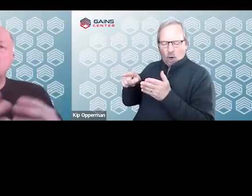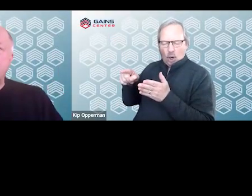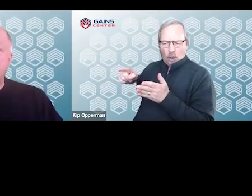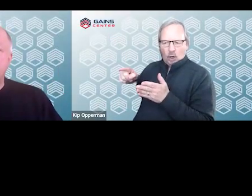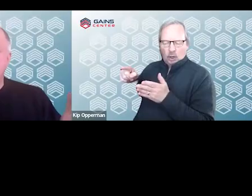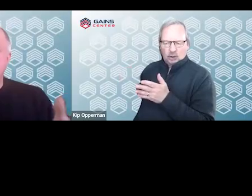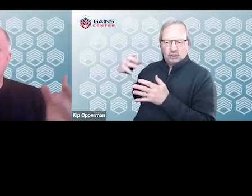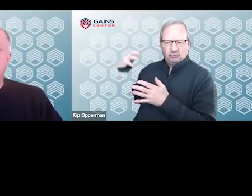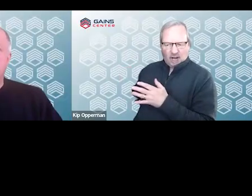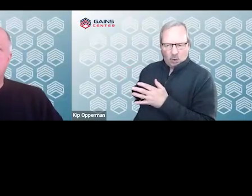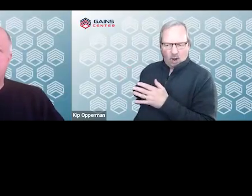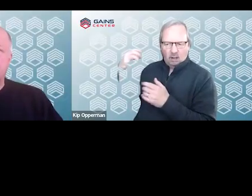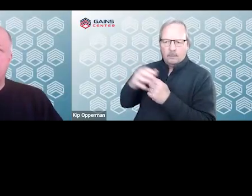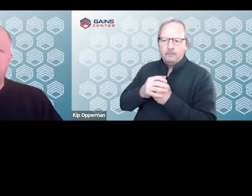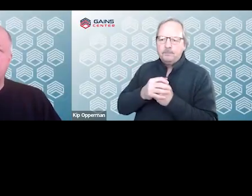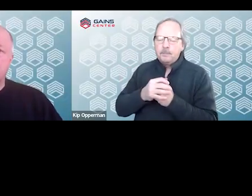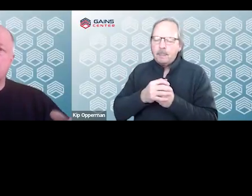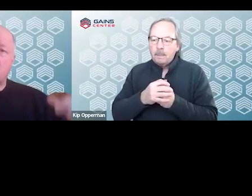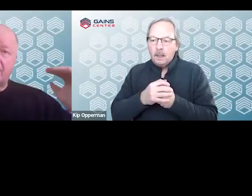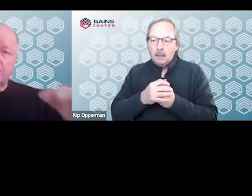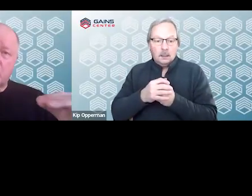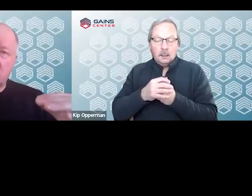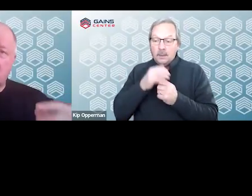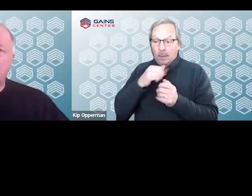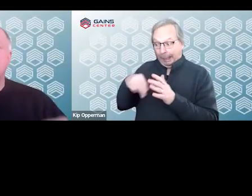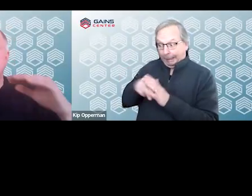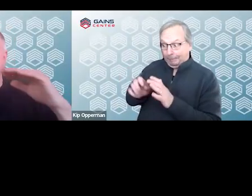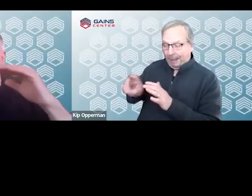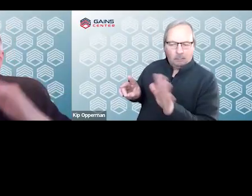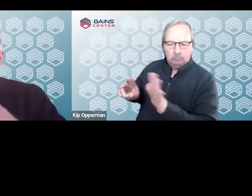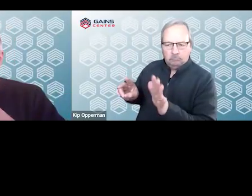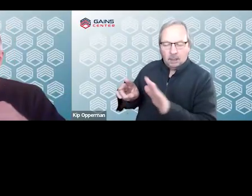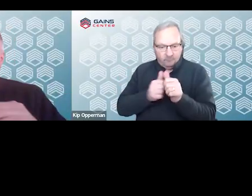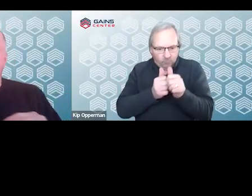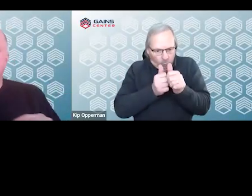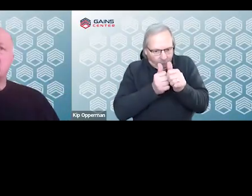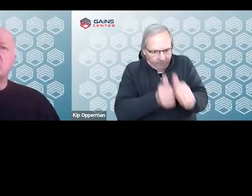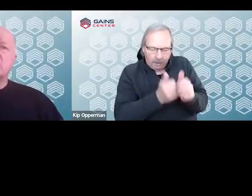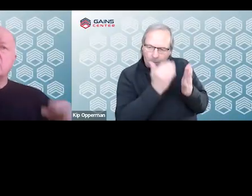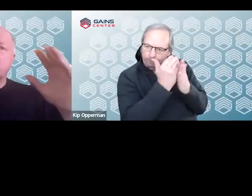They do not, as long as you follow the guidelines, as long as you have a protocol, you follow your protocol,